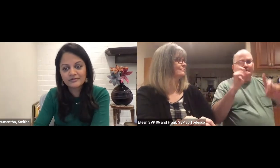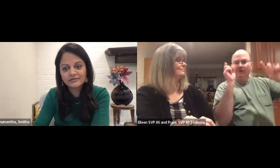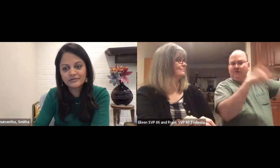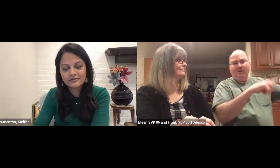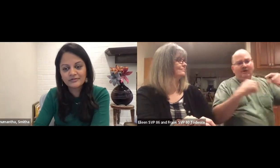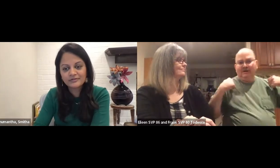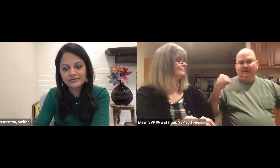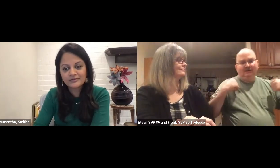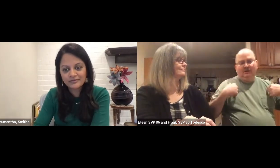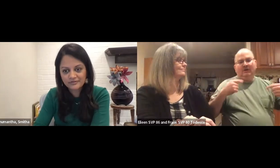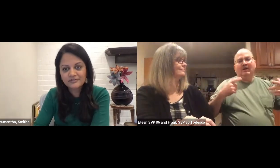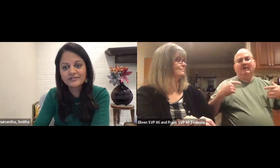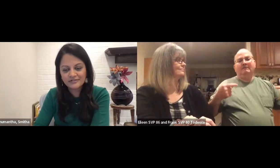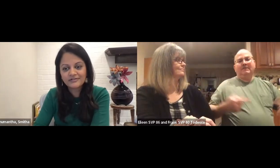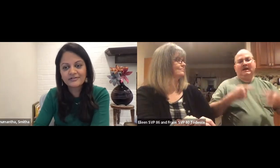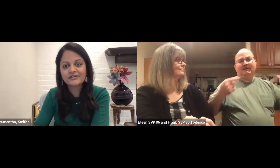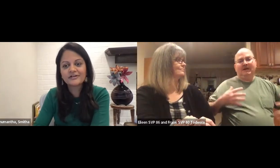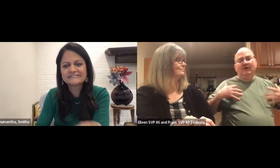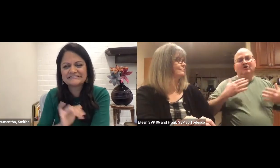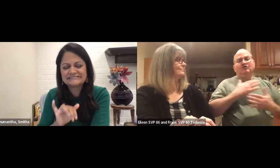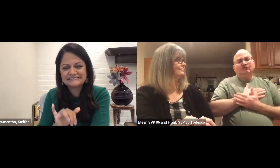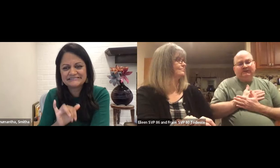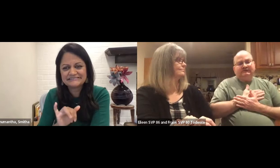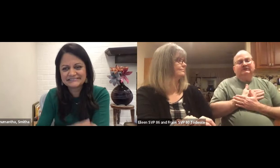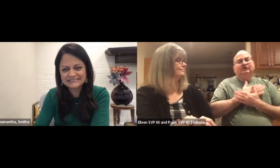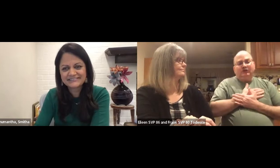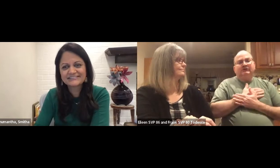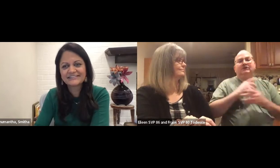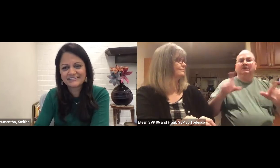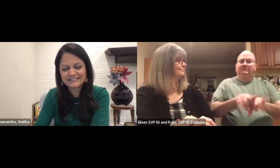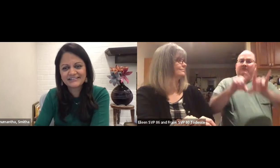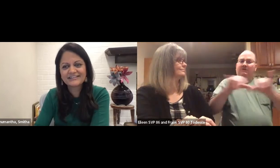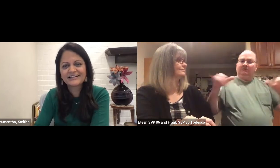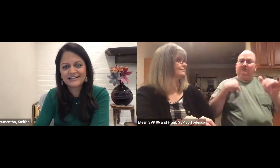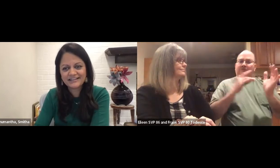but my mother ended up falling, and so we made sure